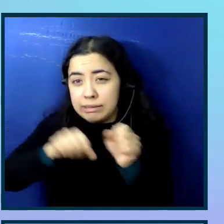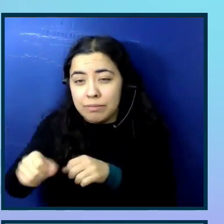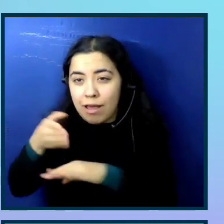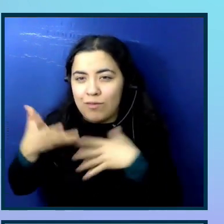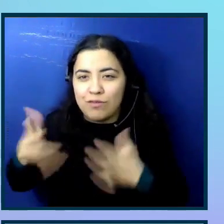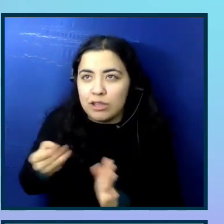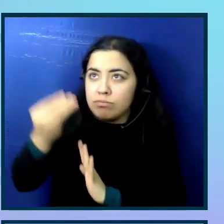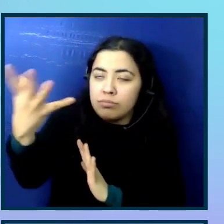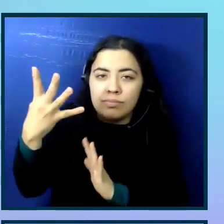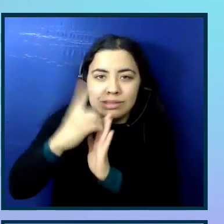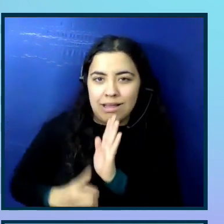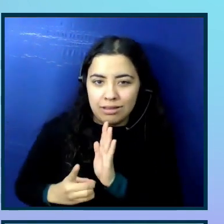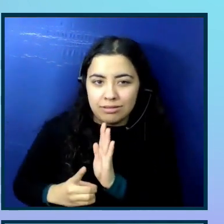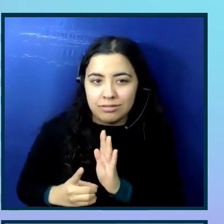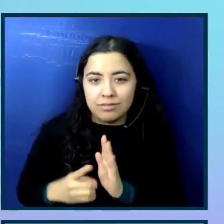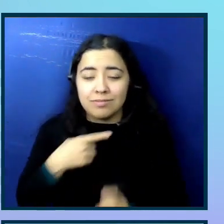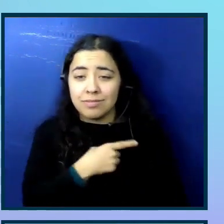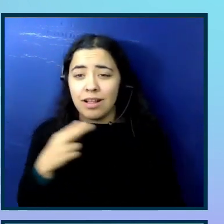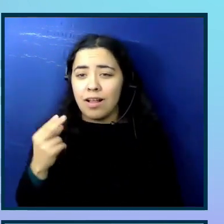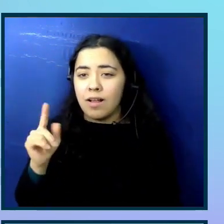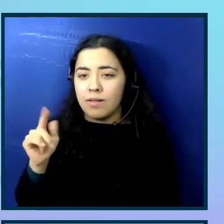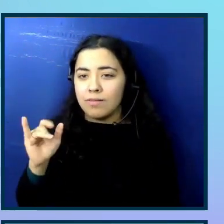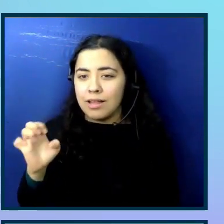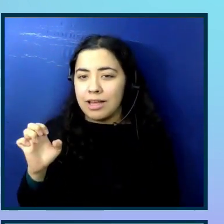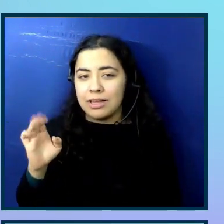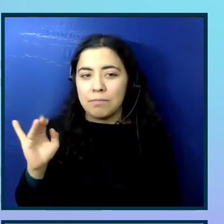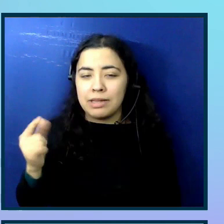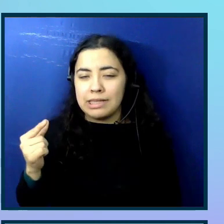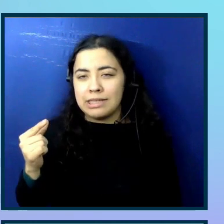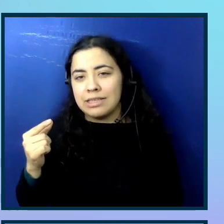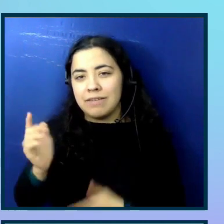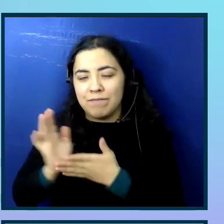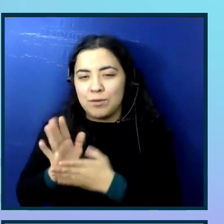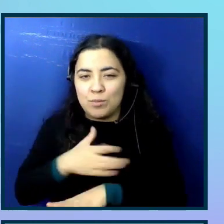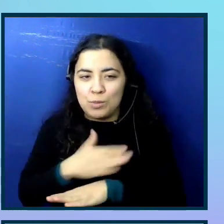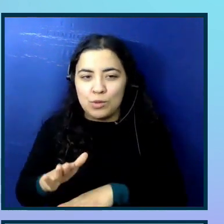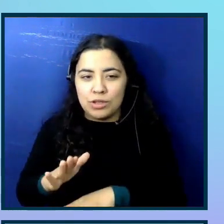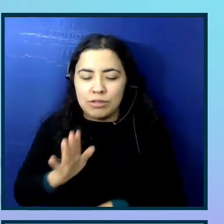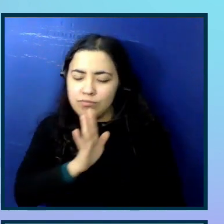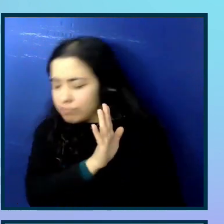I have a picture here from the Hotline Bling video showing sad Drake. And that's typically like how designers receive